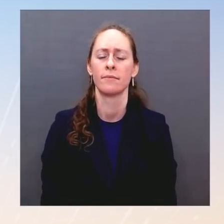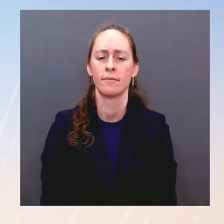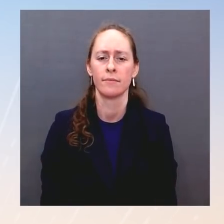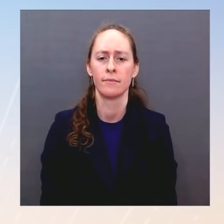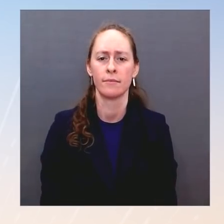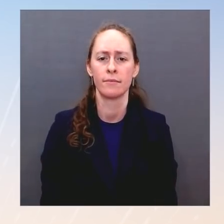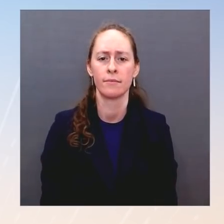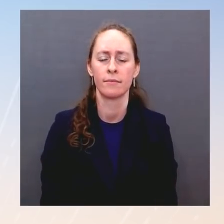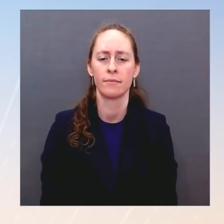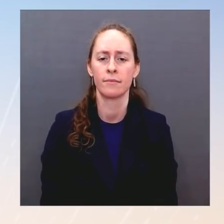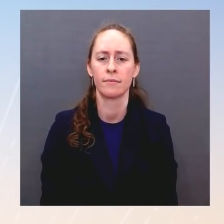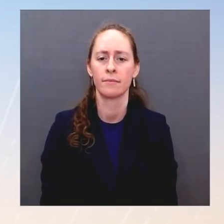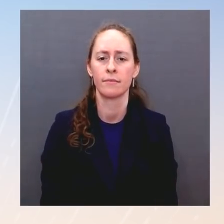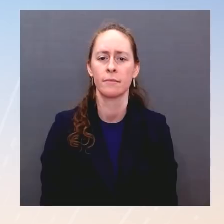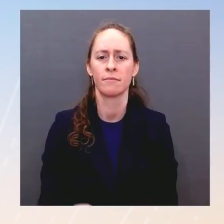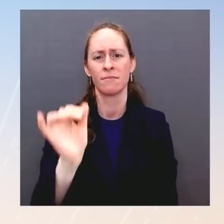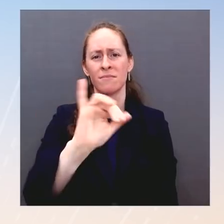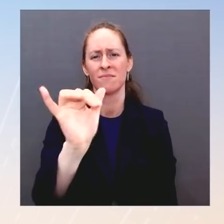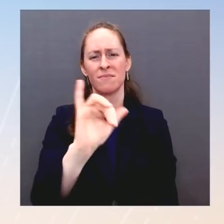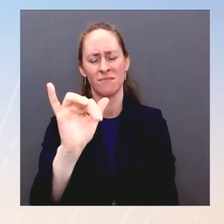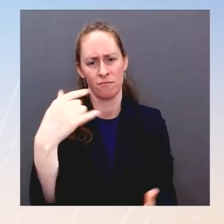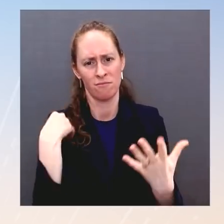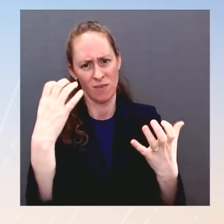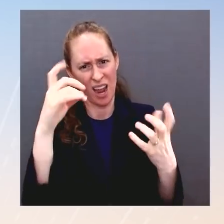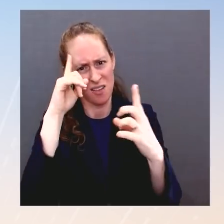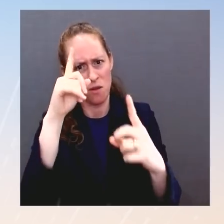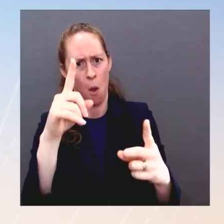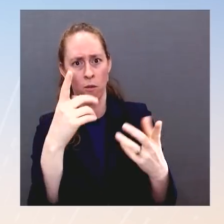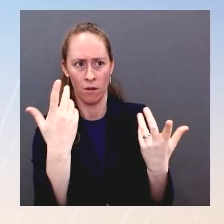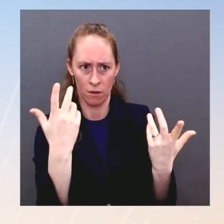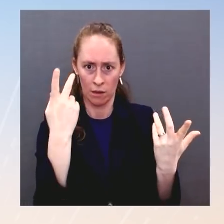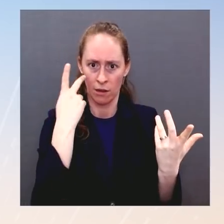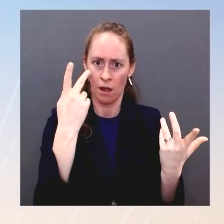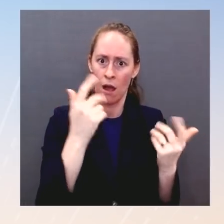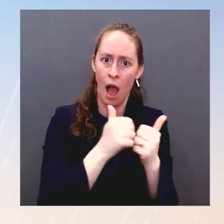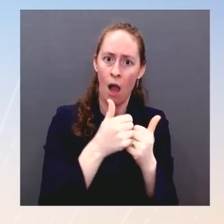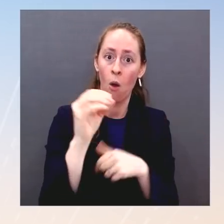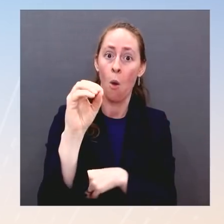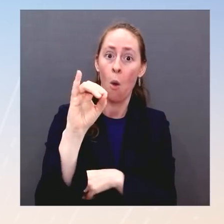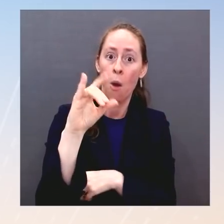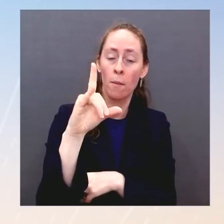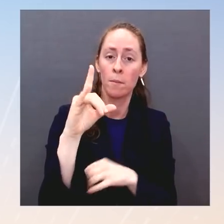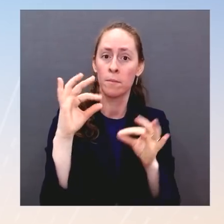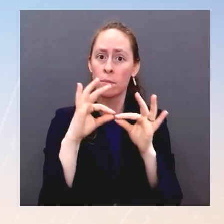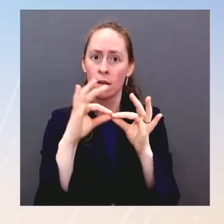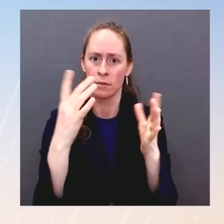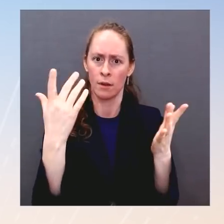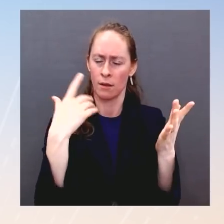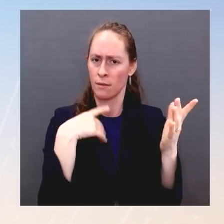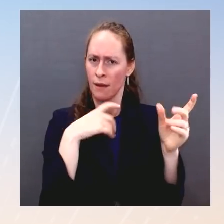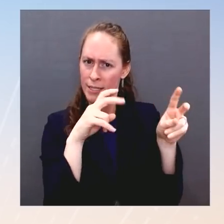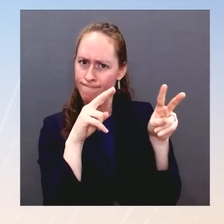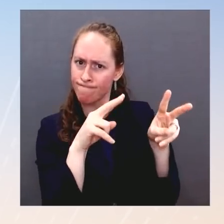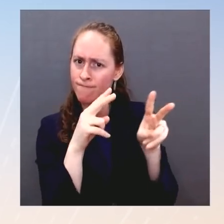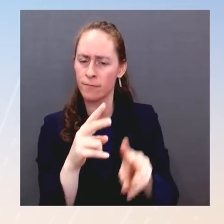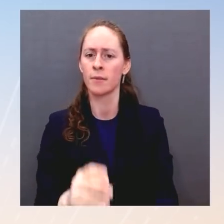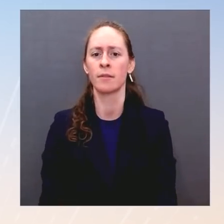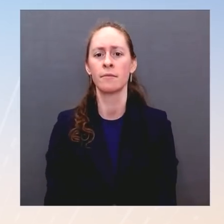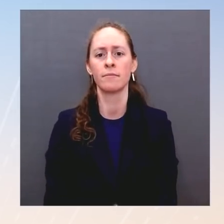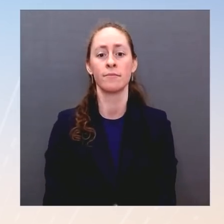global oil markets. And so, I don't have any additional conversations to read out for you. But I would say, certainly, we all want to be a part of the solution here